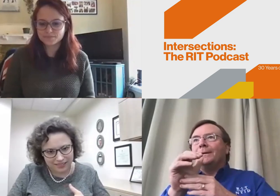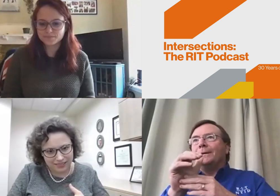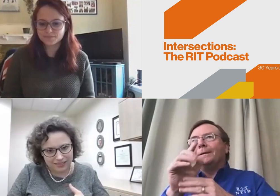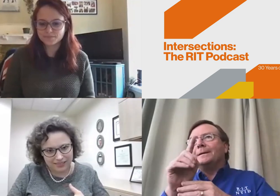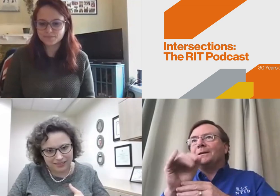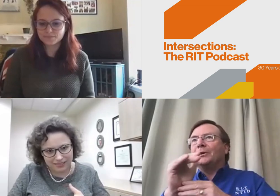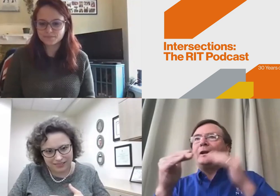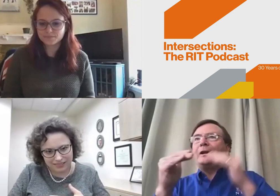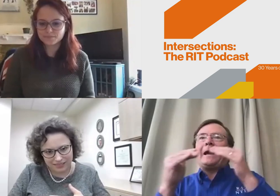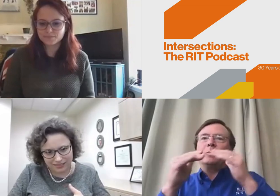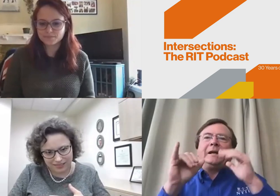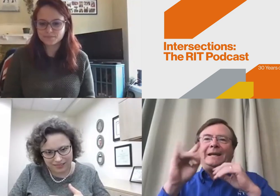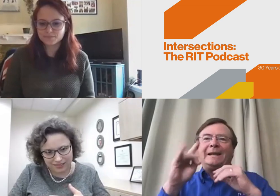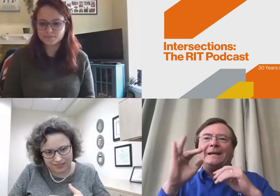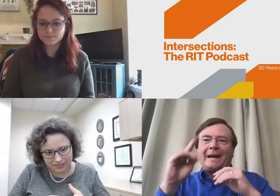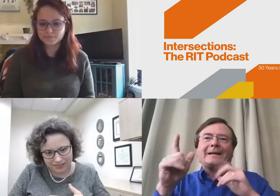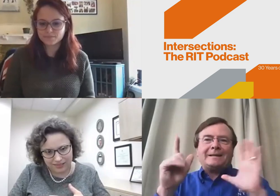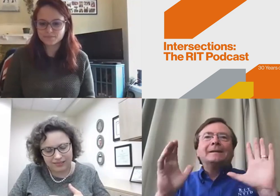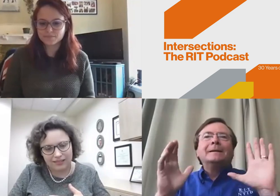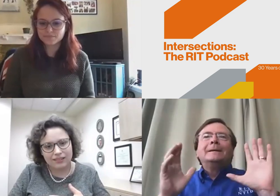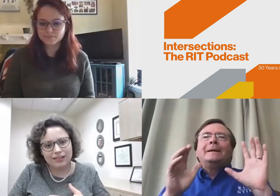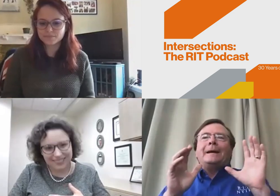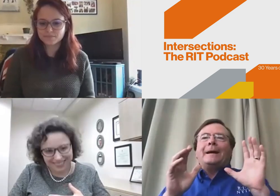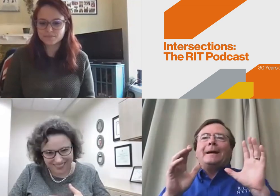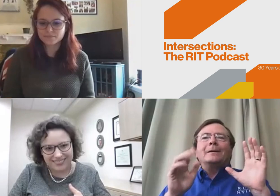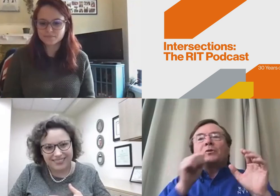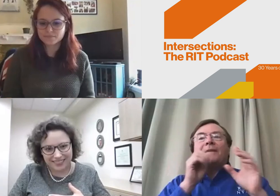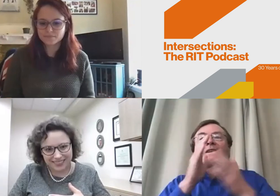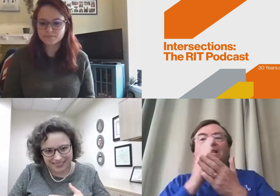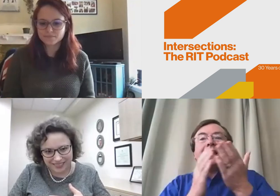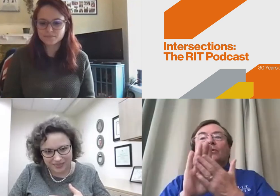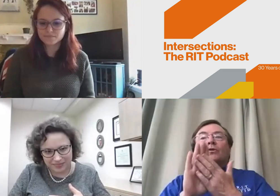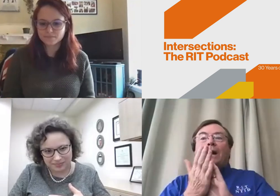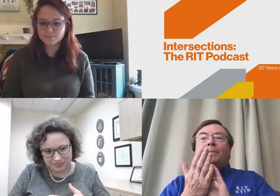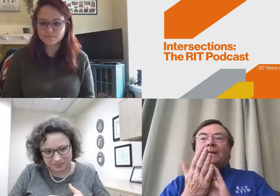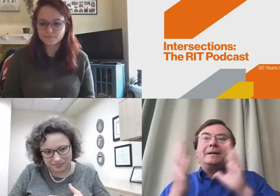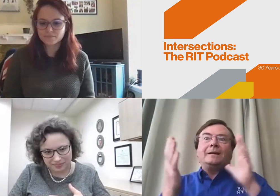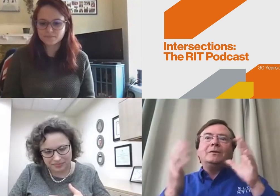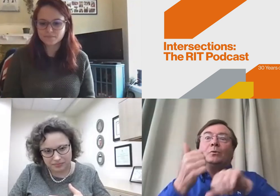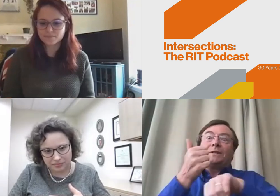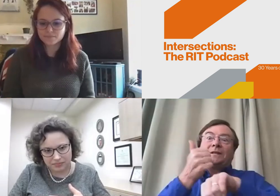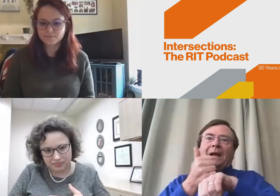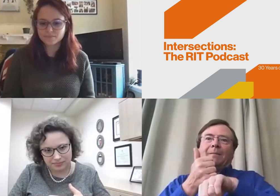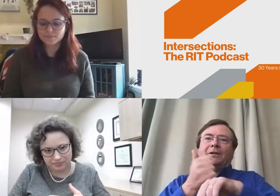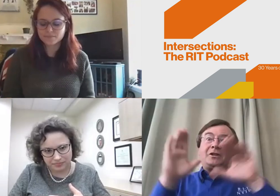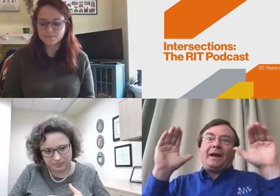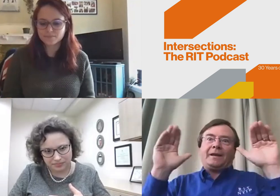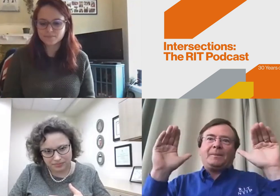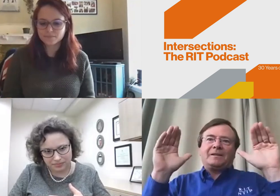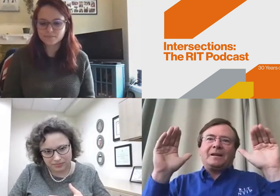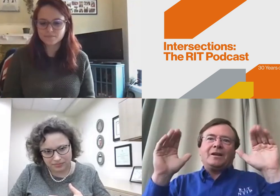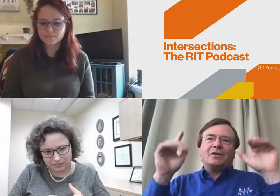the disability equity index, and the private sector now beginning to establish expectations